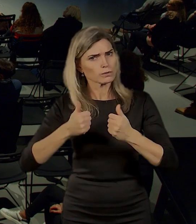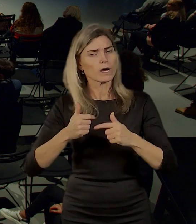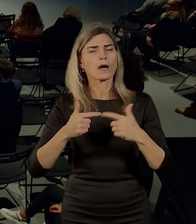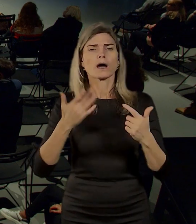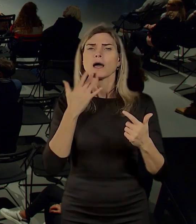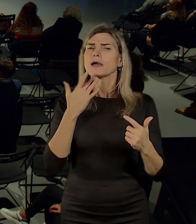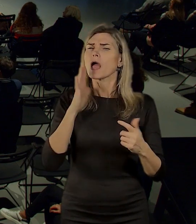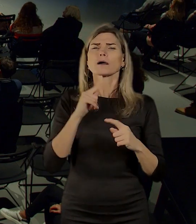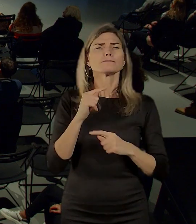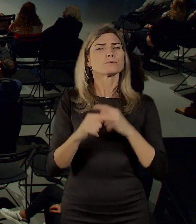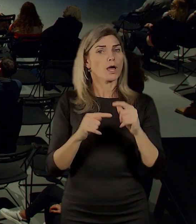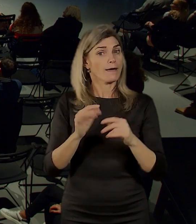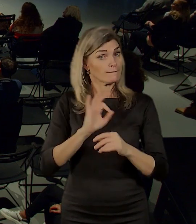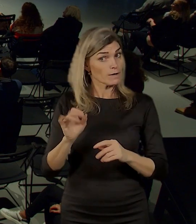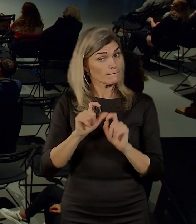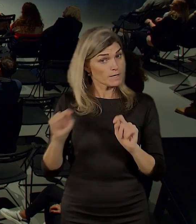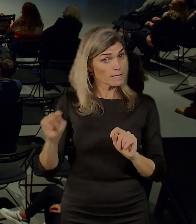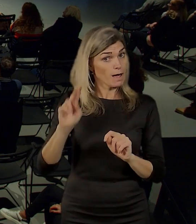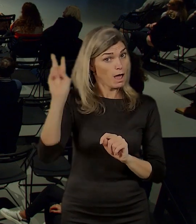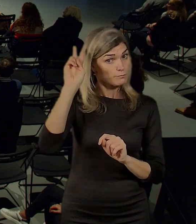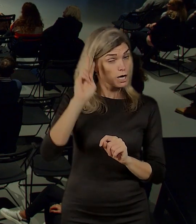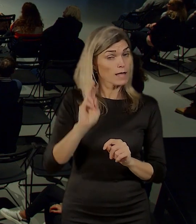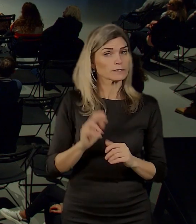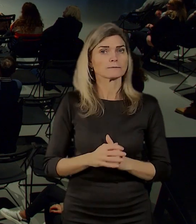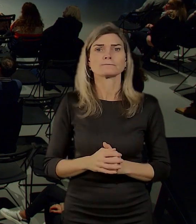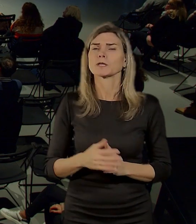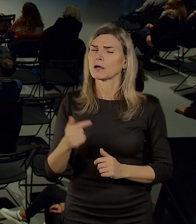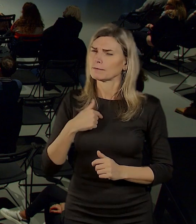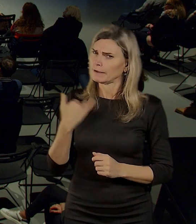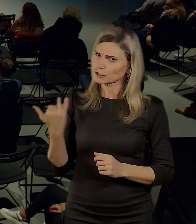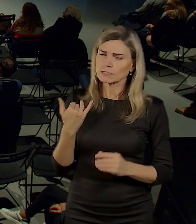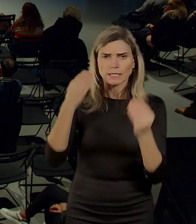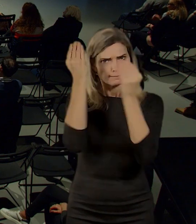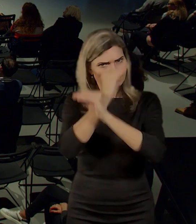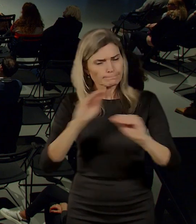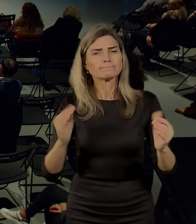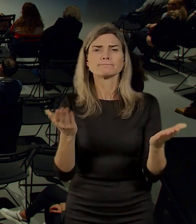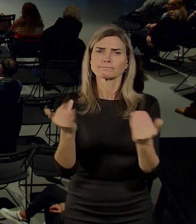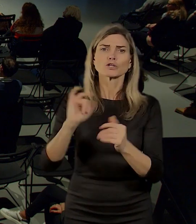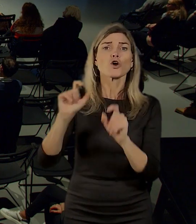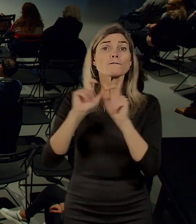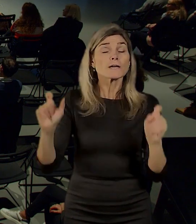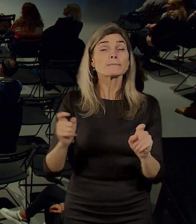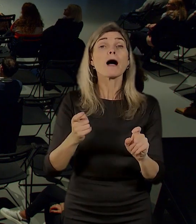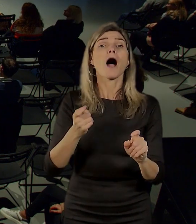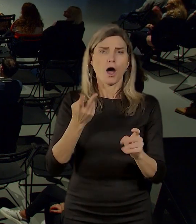It will be partly for the deputy mayor or maybe just for him. It concerns the sufficient capacity of schools and kindergartens in the area,